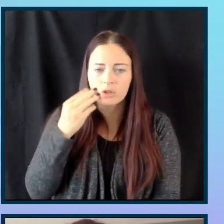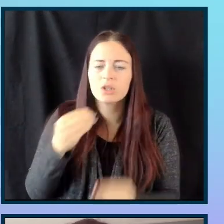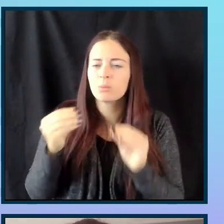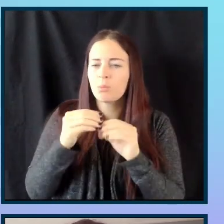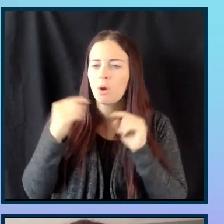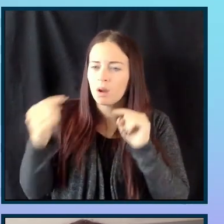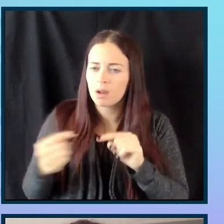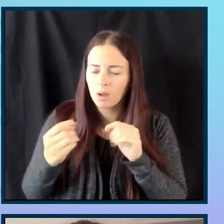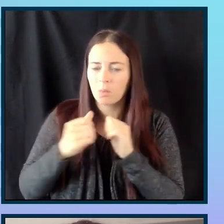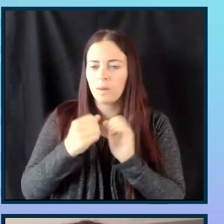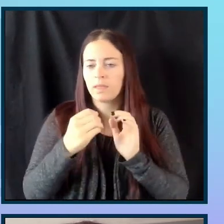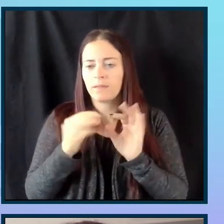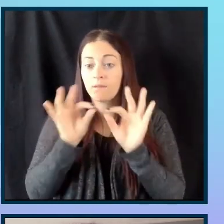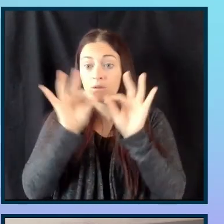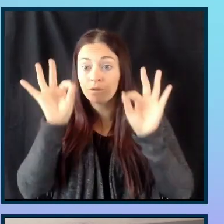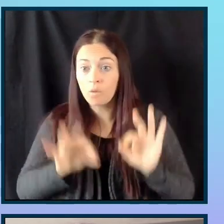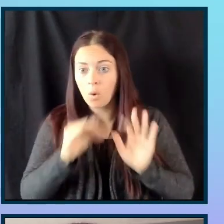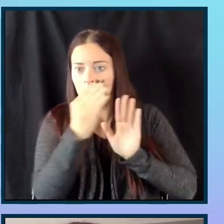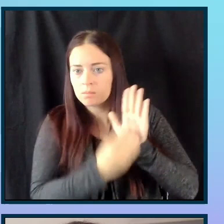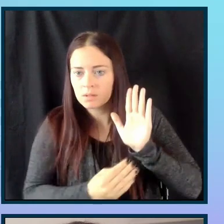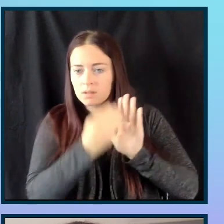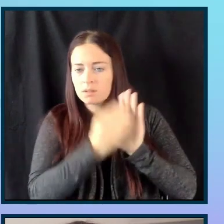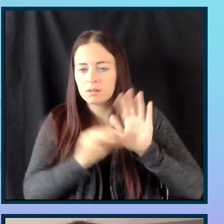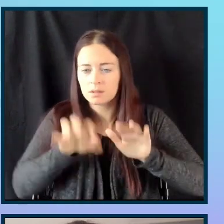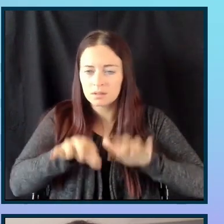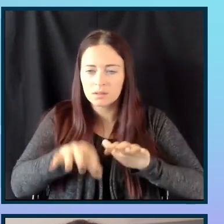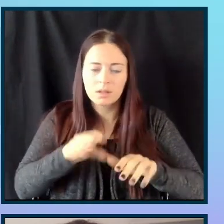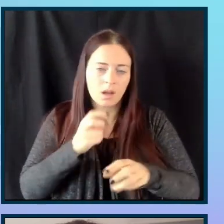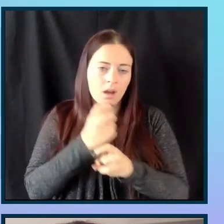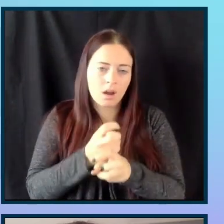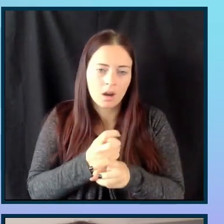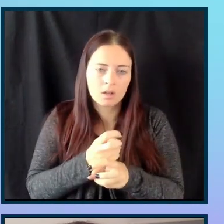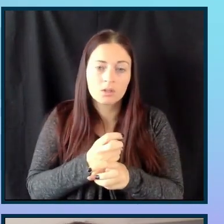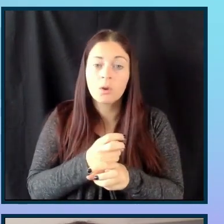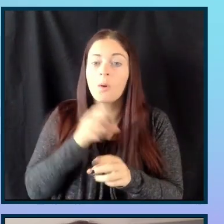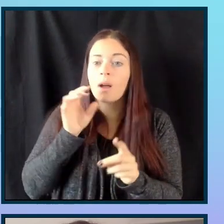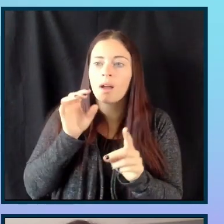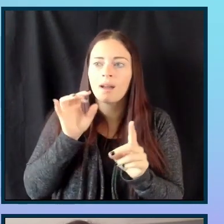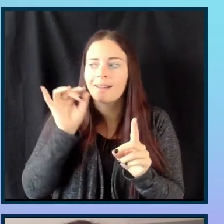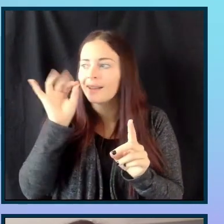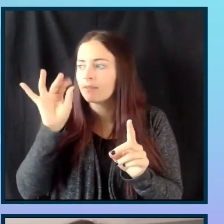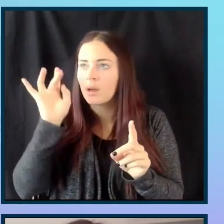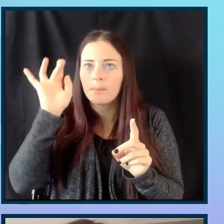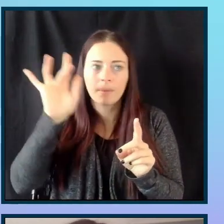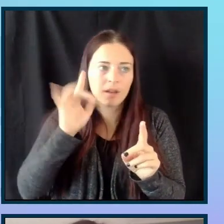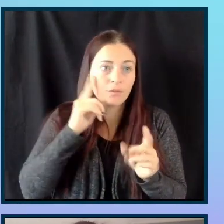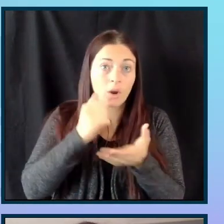So making sure that the help mechanisms that are available are easy to find is really useful.